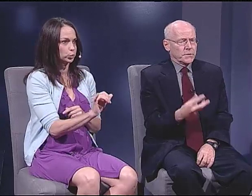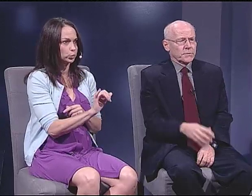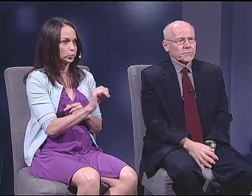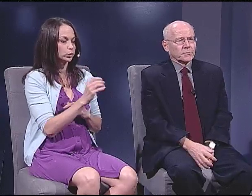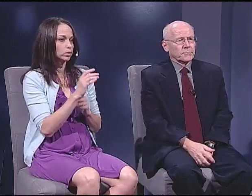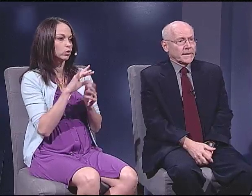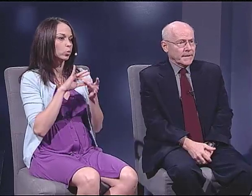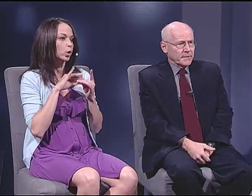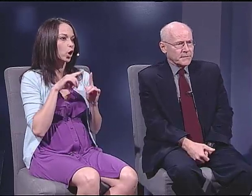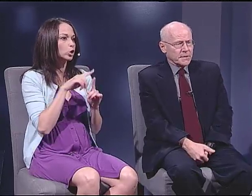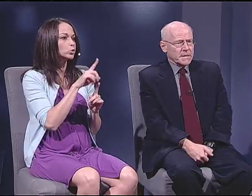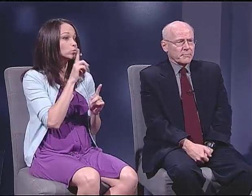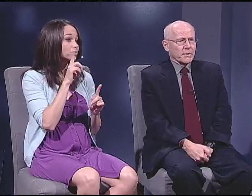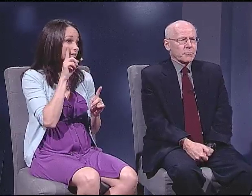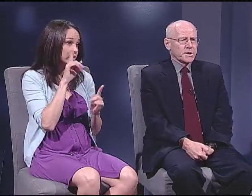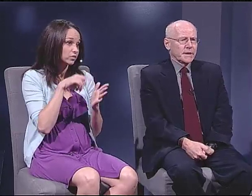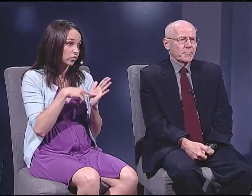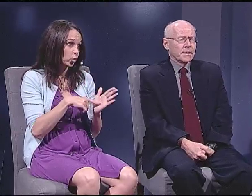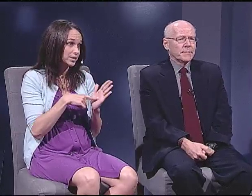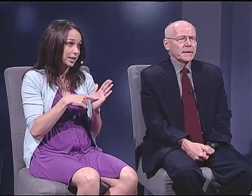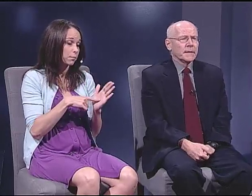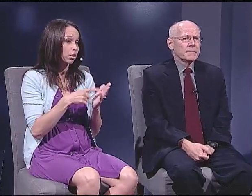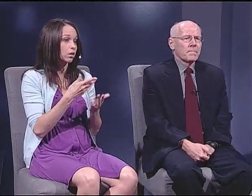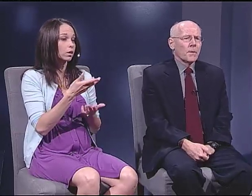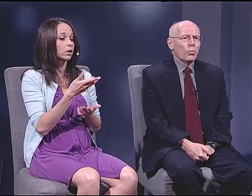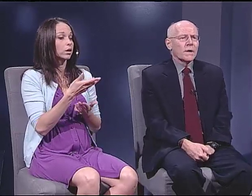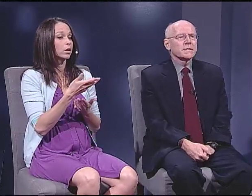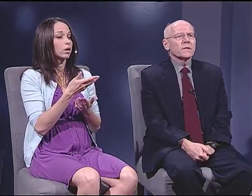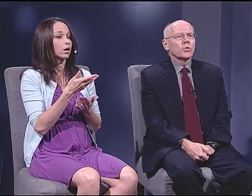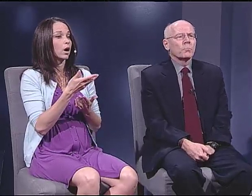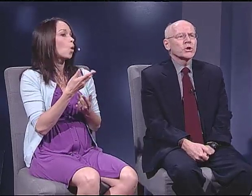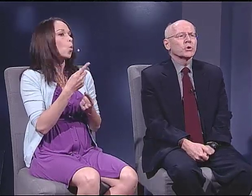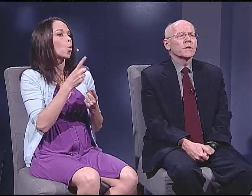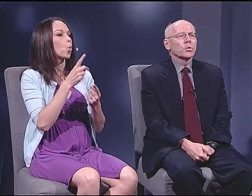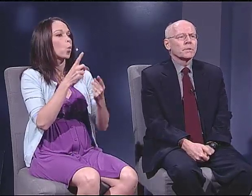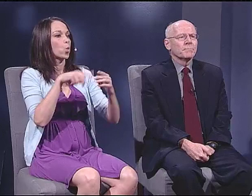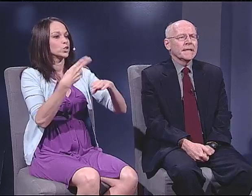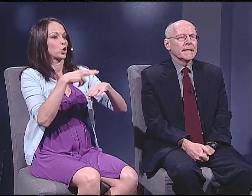to deafness, for example, the question there might be what is the norm? What should the norm be?